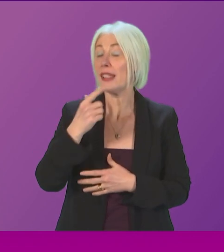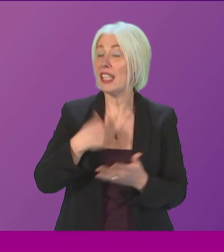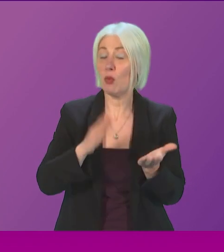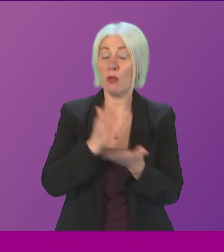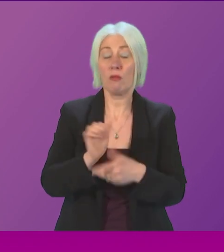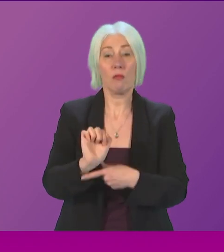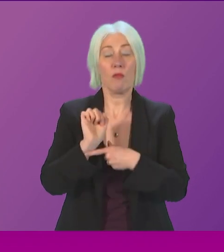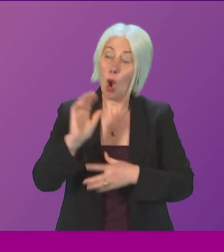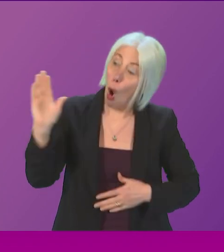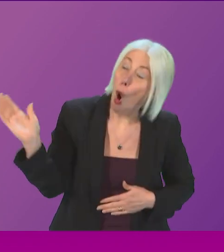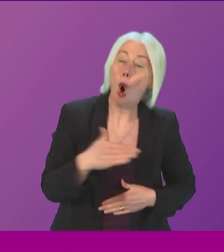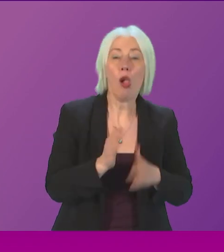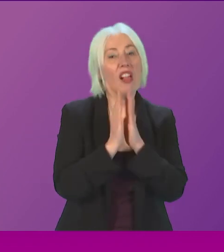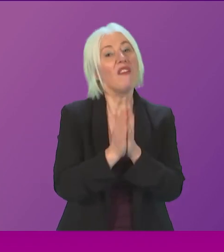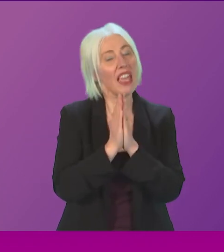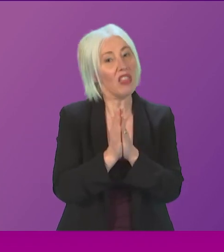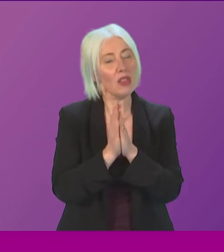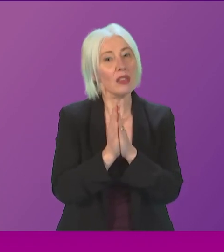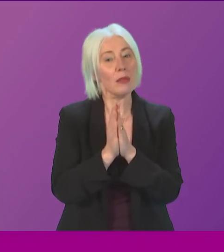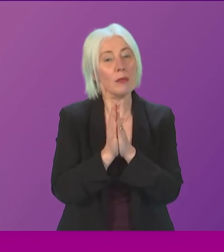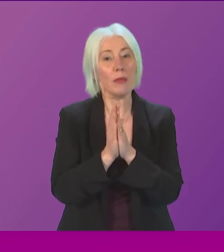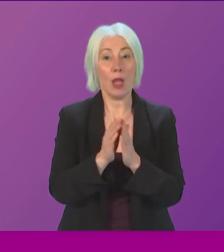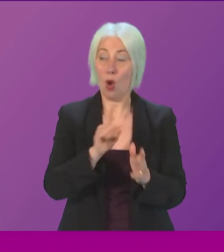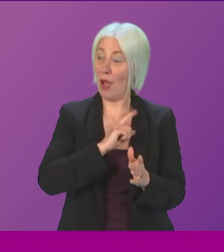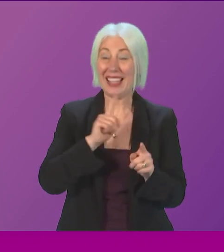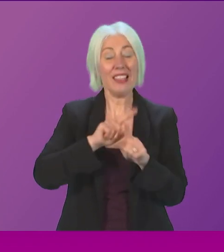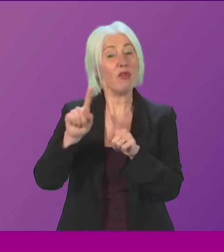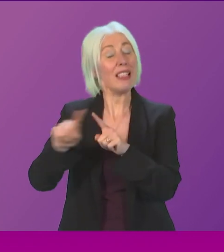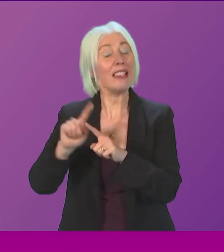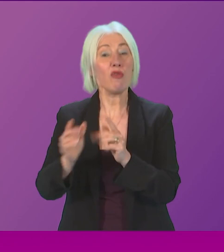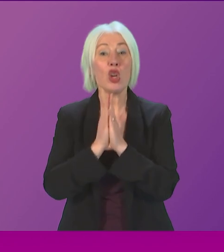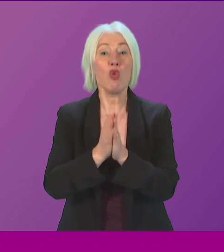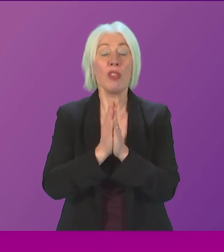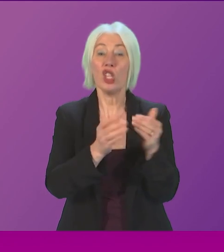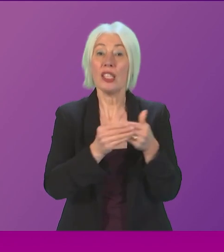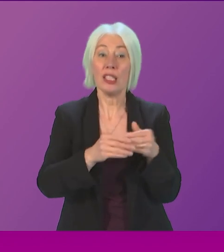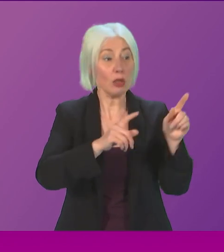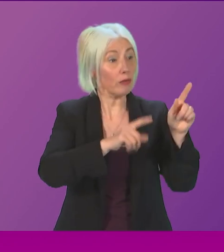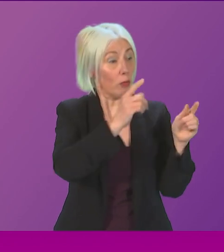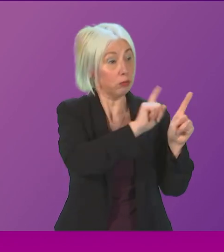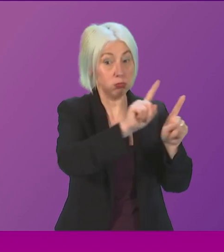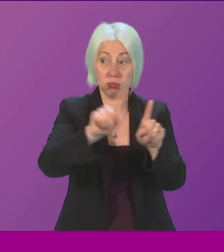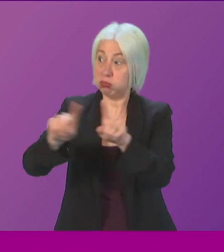That promise was proudly underscored by the presence at his coronation of religious leaders from all faiths.